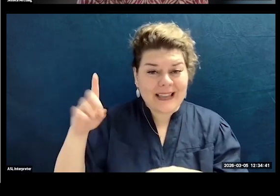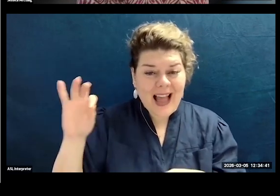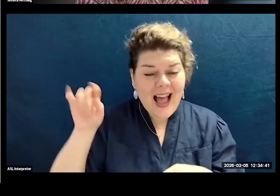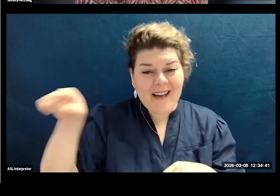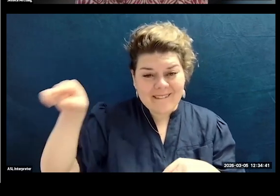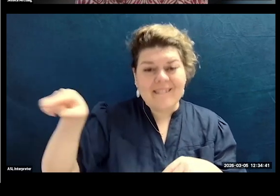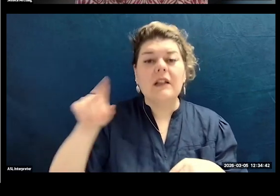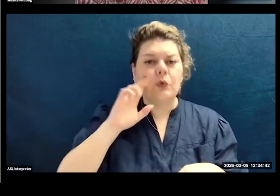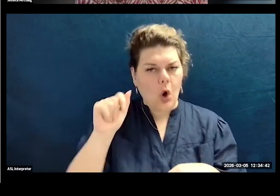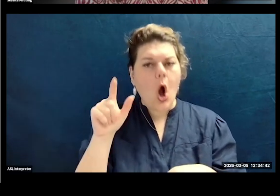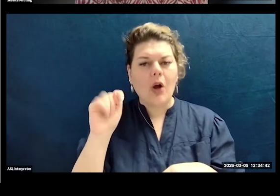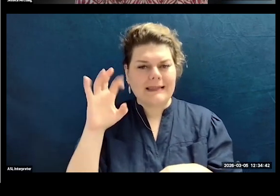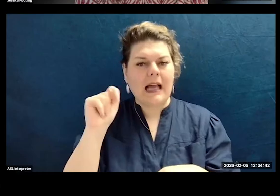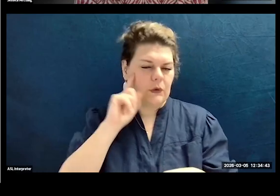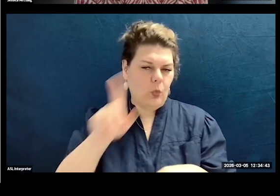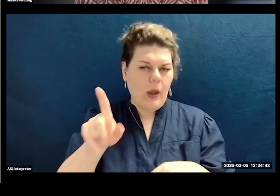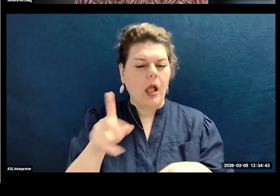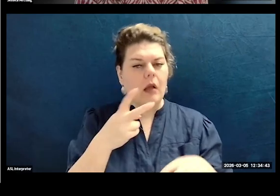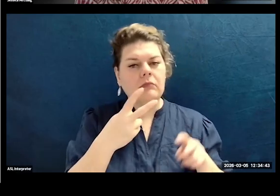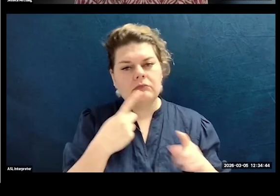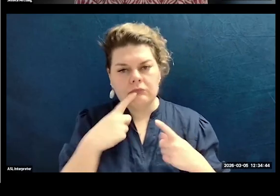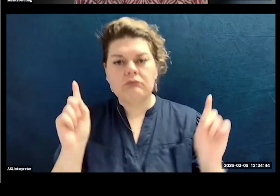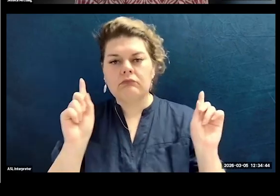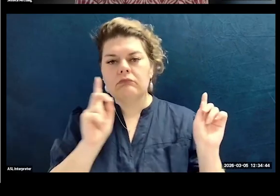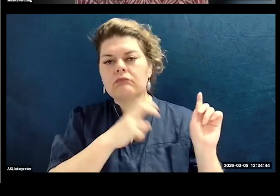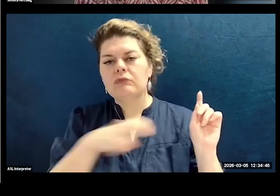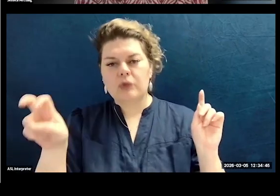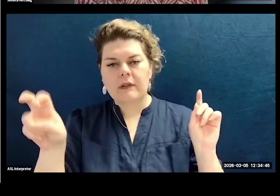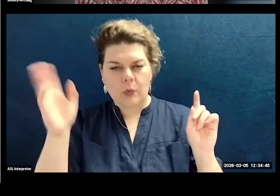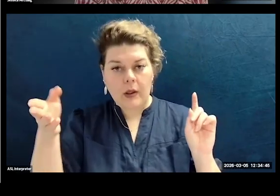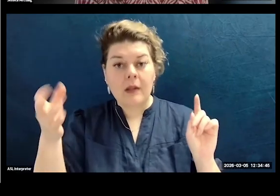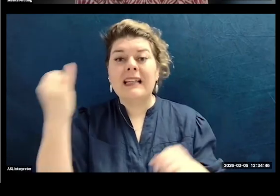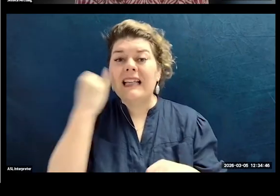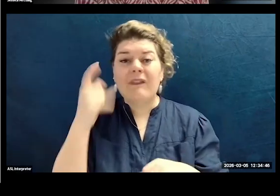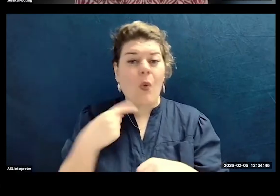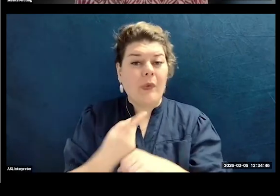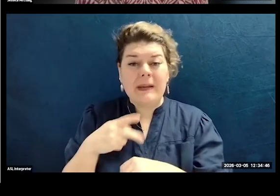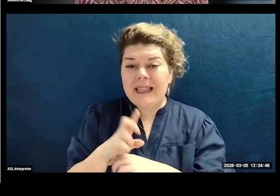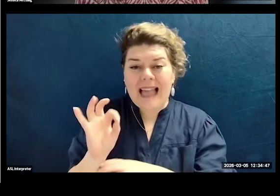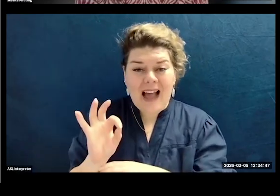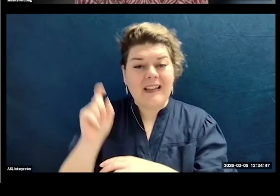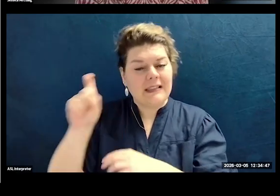your alt text should carry over okay. If you're just working with a PDF file and you need to add it in the Acrobat interface,